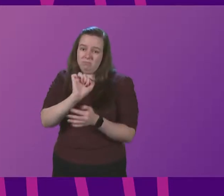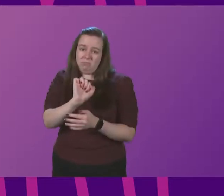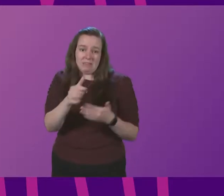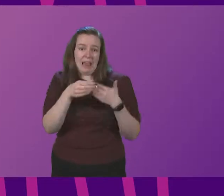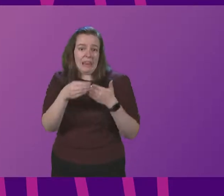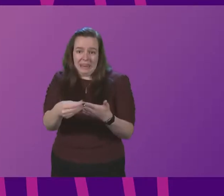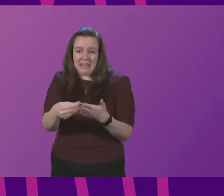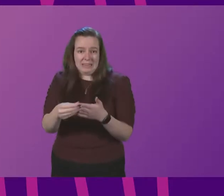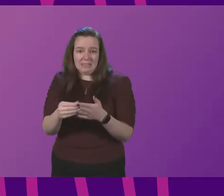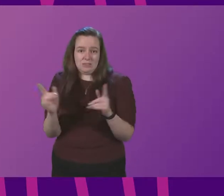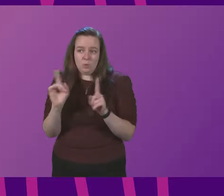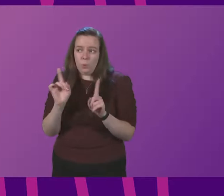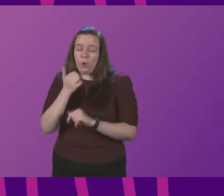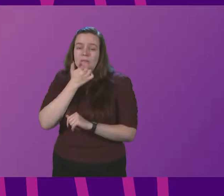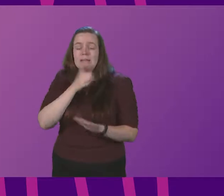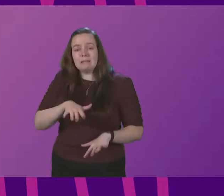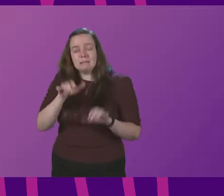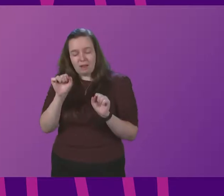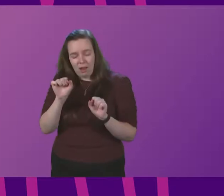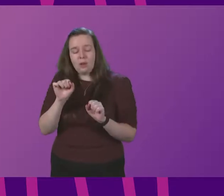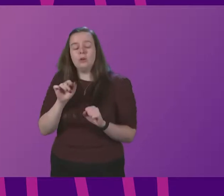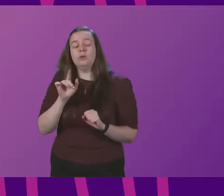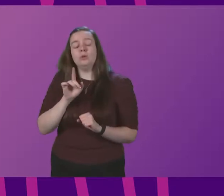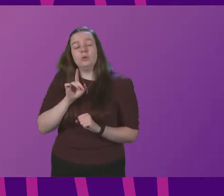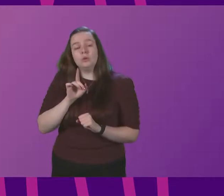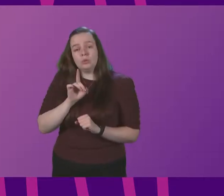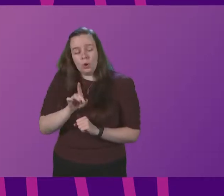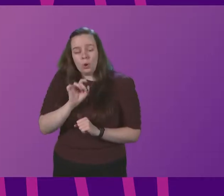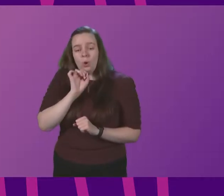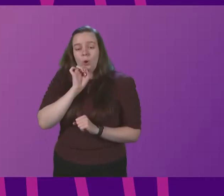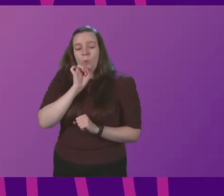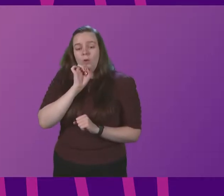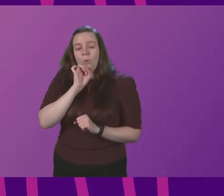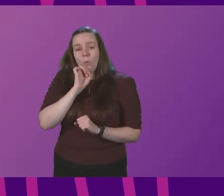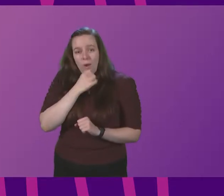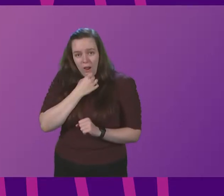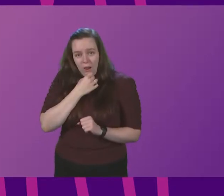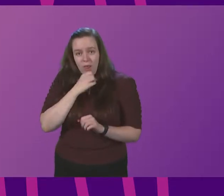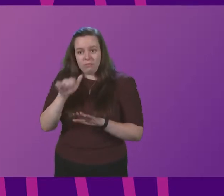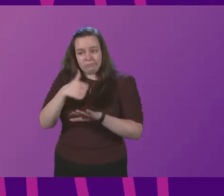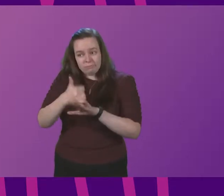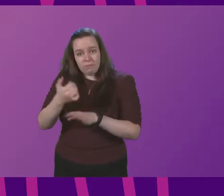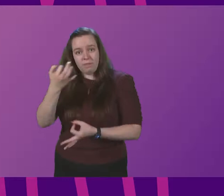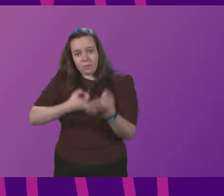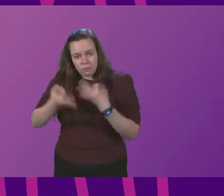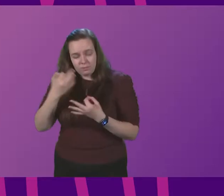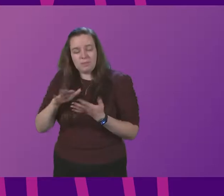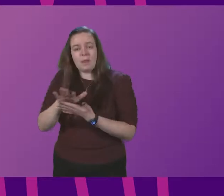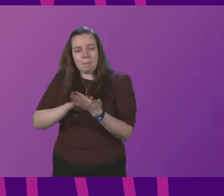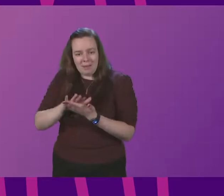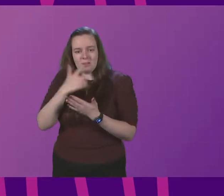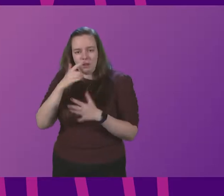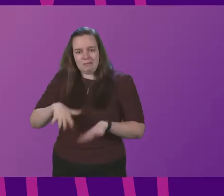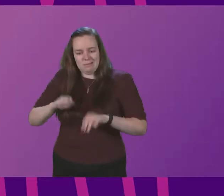that moment. We will get the inquiry established so that it can begin its proceedings. We have